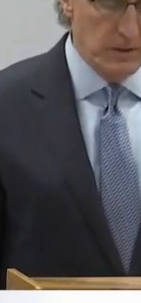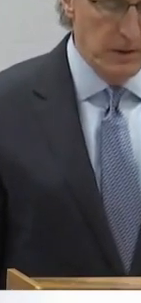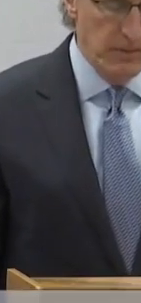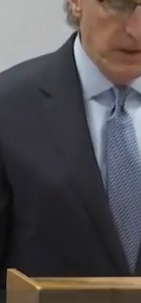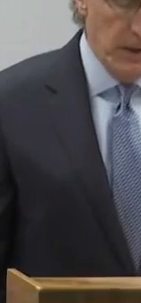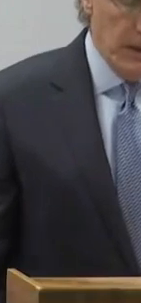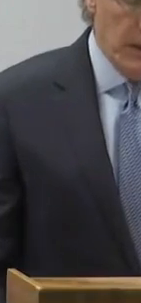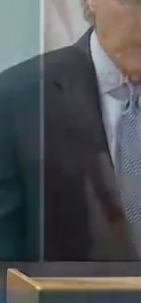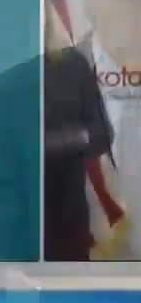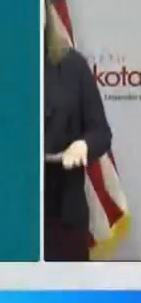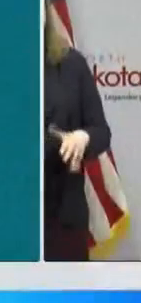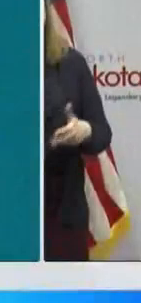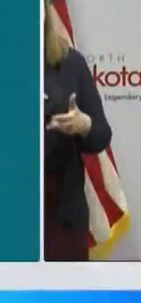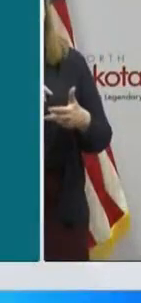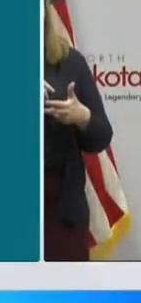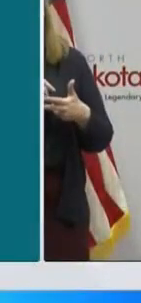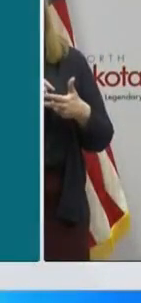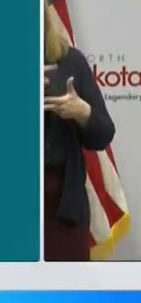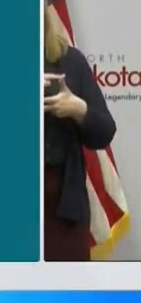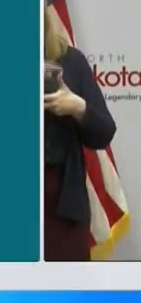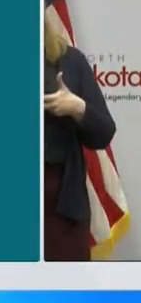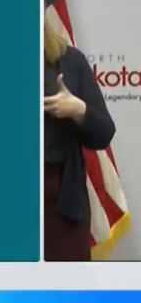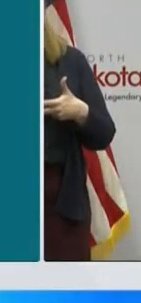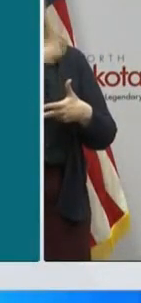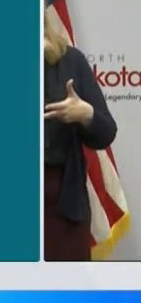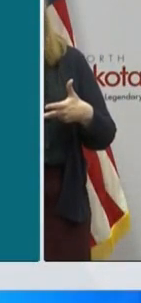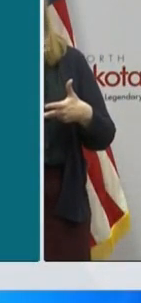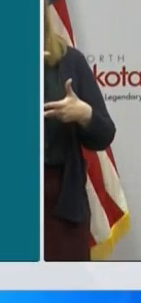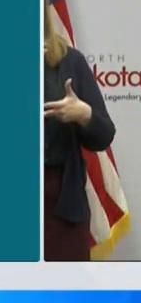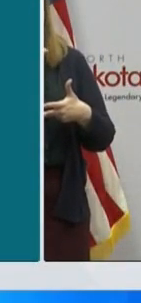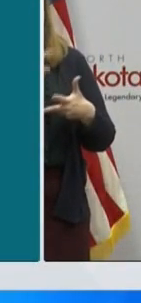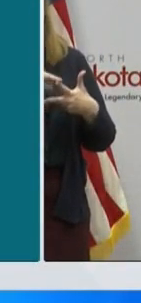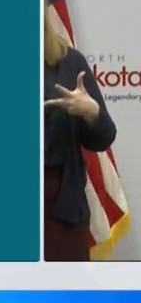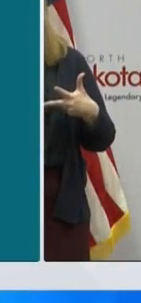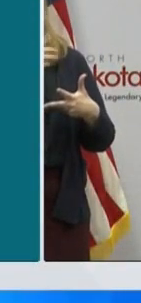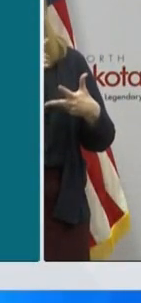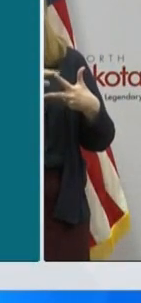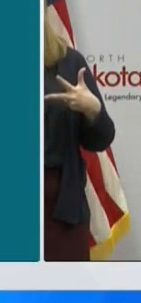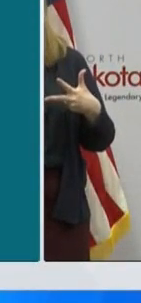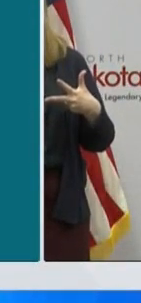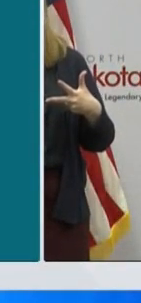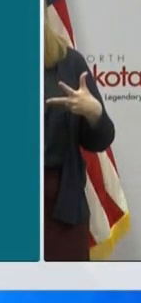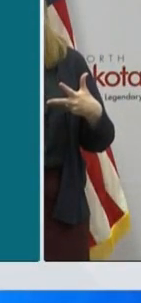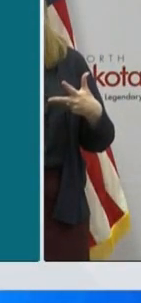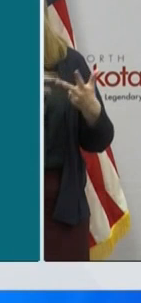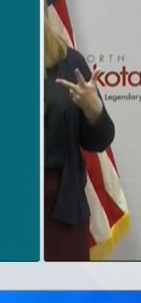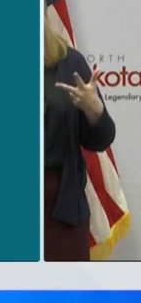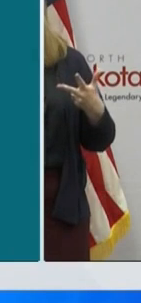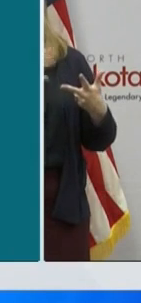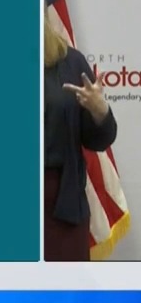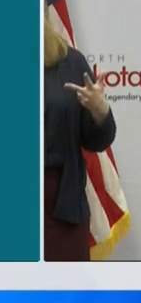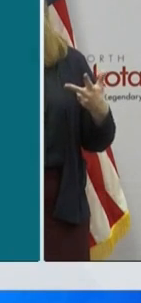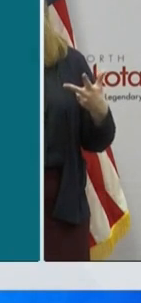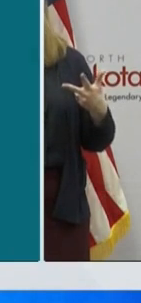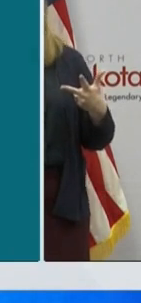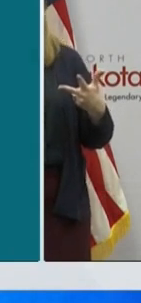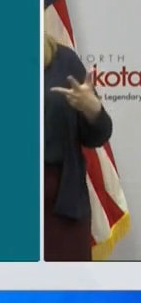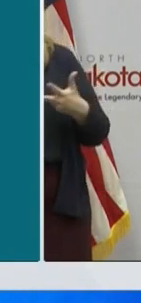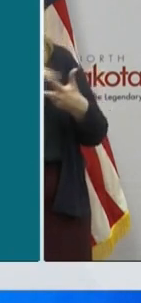DEADLIEST DAY SO FAR FOR NORTH DAKOTA SINCE THE PANDEMIC BEGAN. WE HAD THREE DEATHS IN NORTH DAKOTA YESTERDAY, A MAN